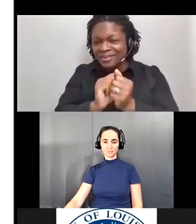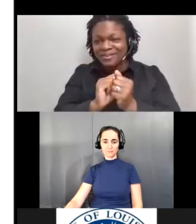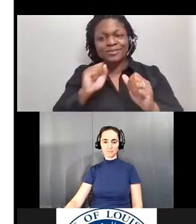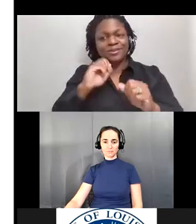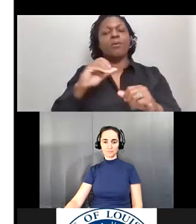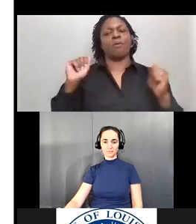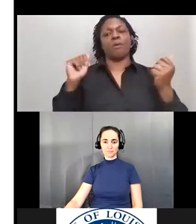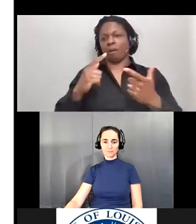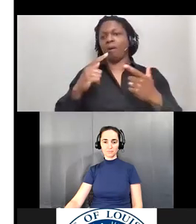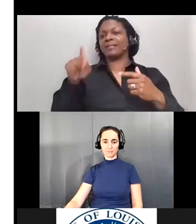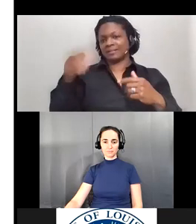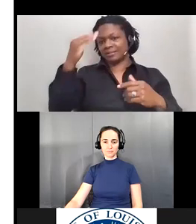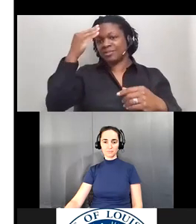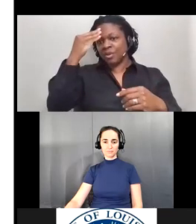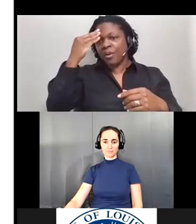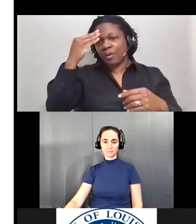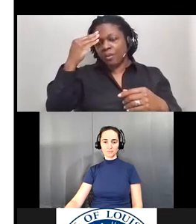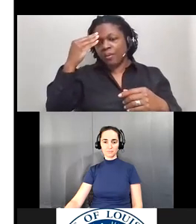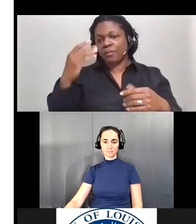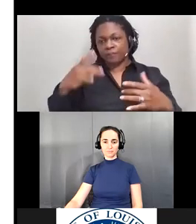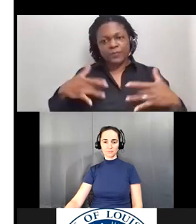these things. 15:50:21 Okay, we're again I will you will